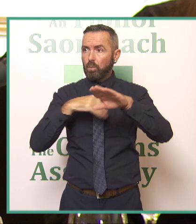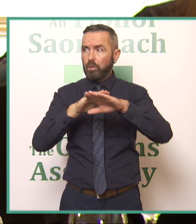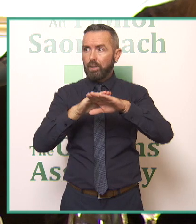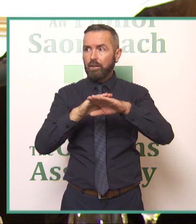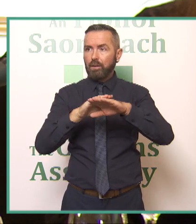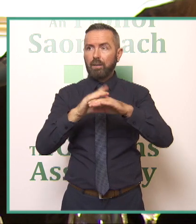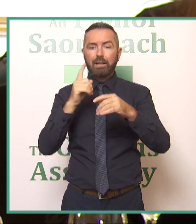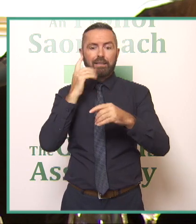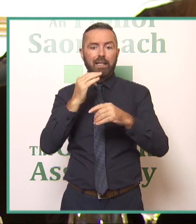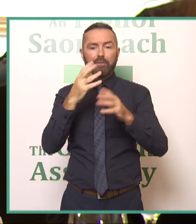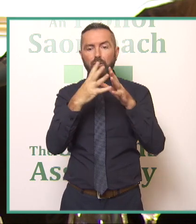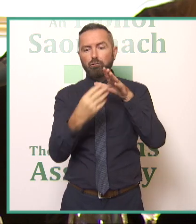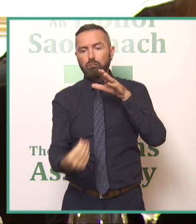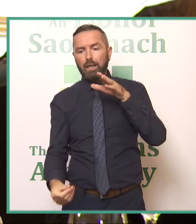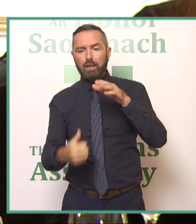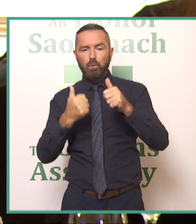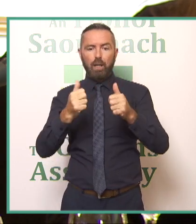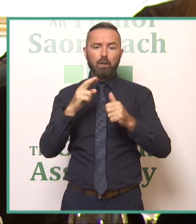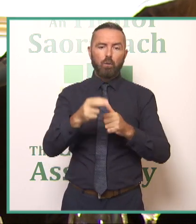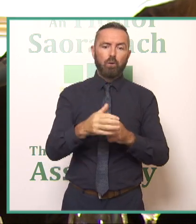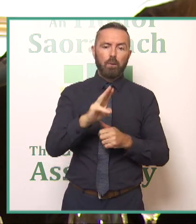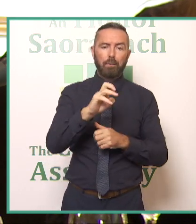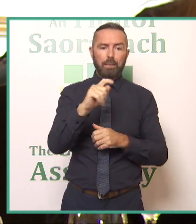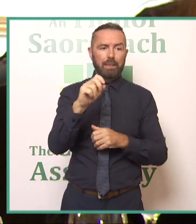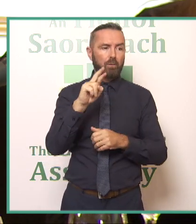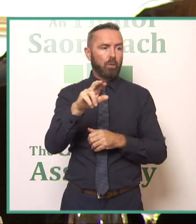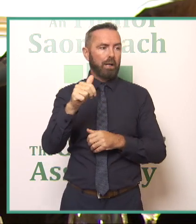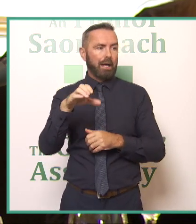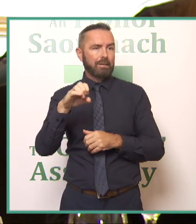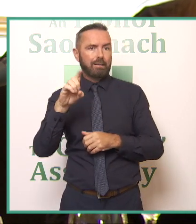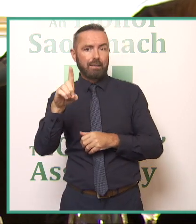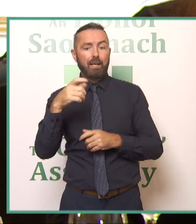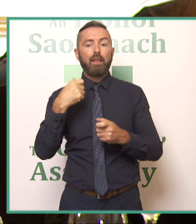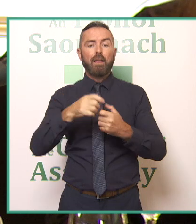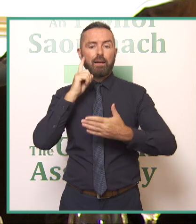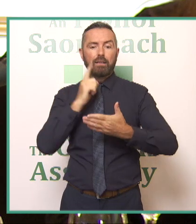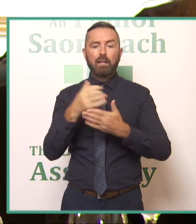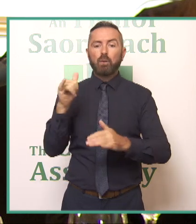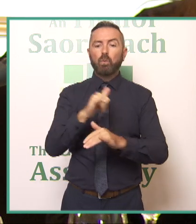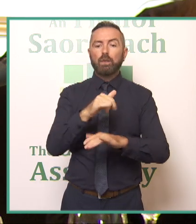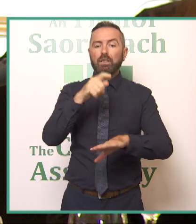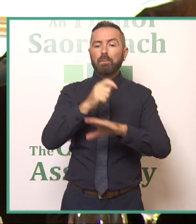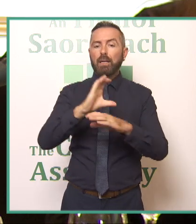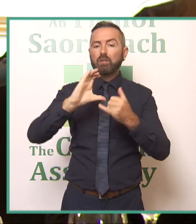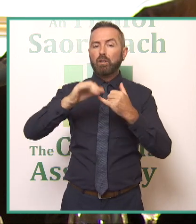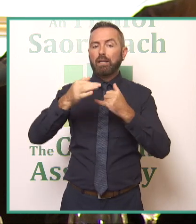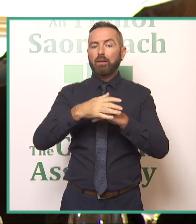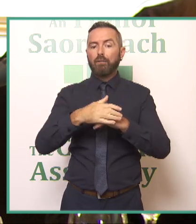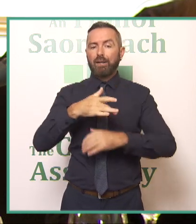well it drains is it PT is it acidic they'll come up with what trees have the best chance of living